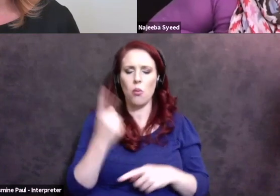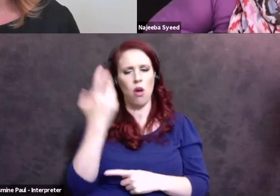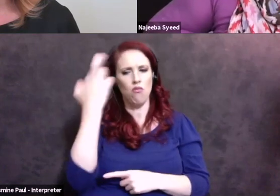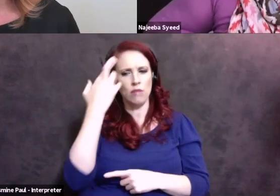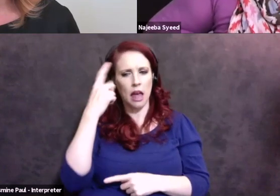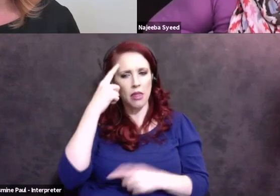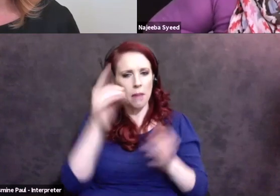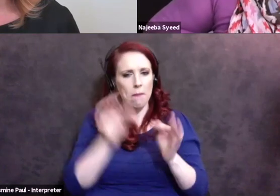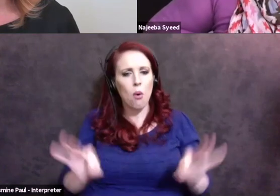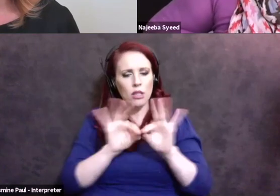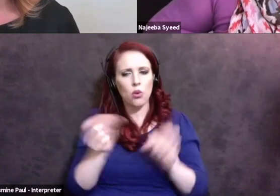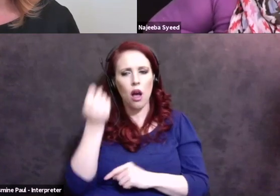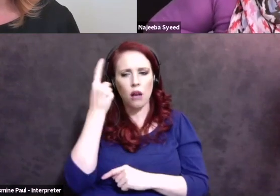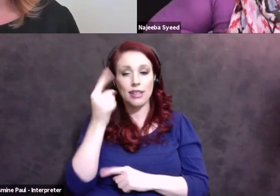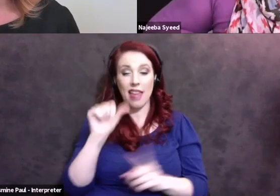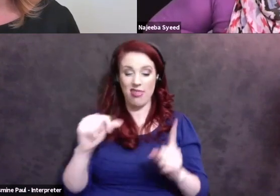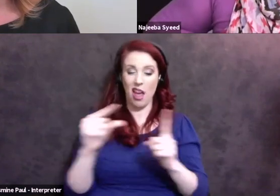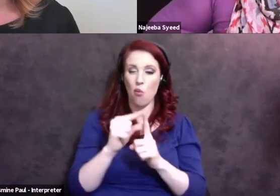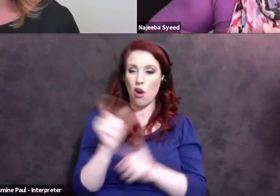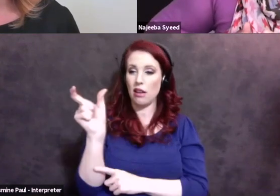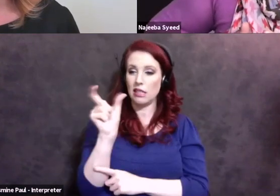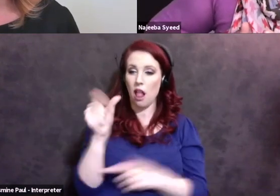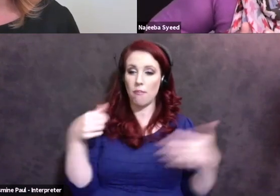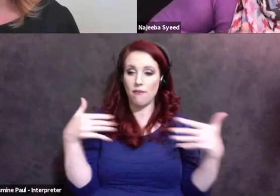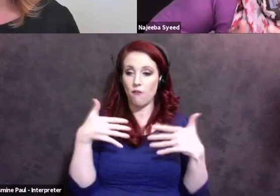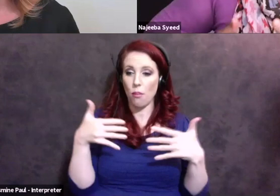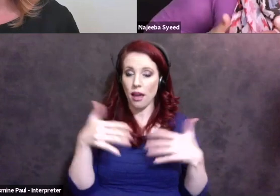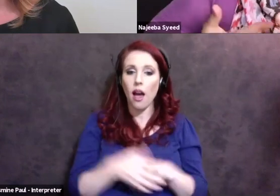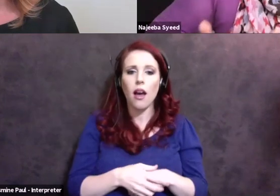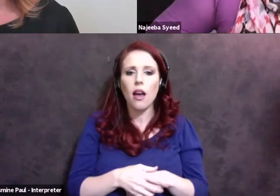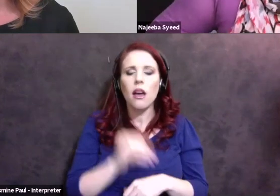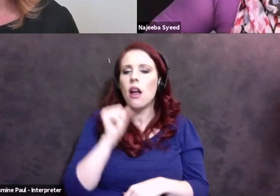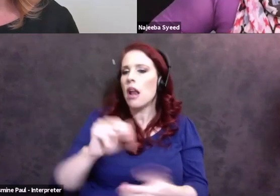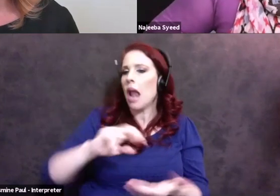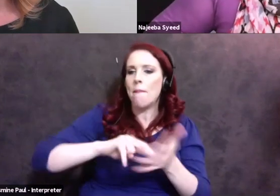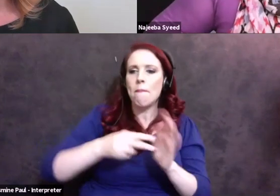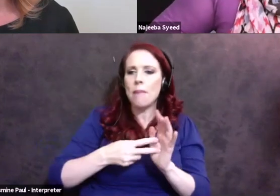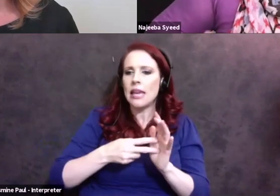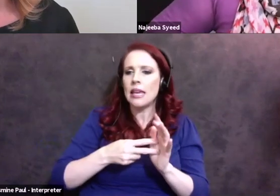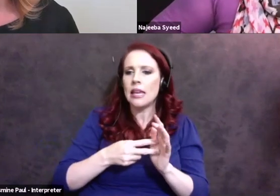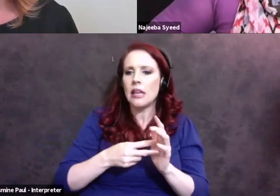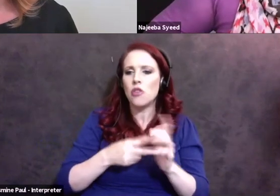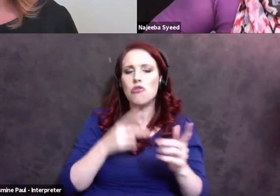when we say Islamophobia, for most people that doesn't mean you can't be critical of Islam or Muslims.